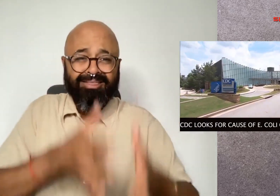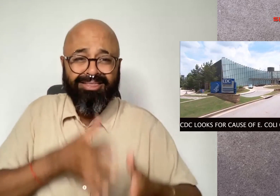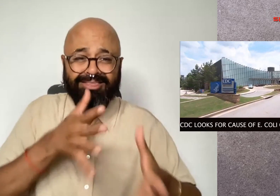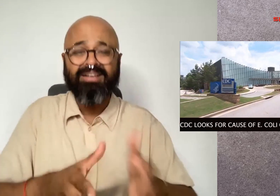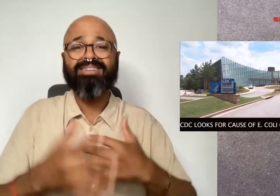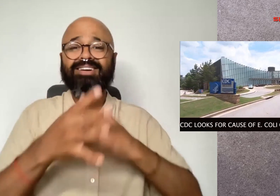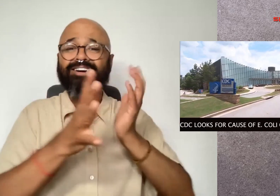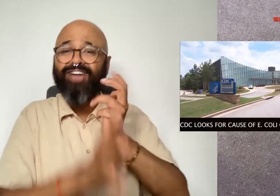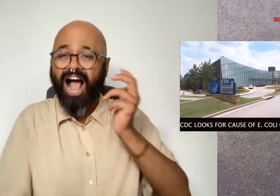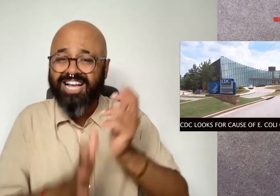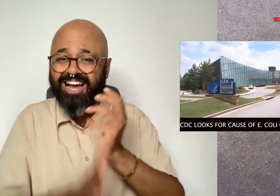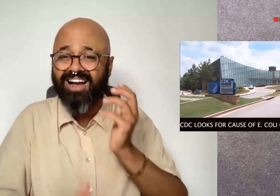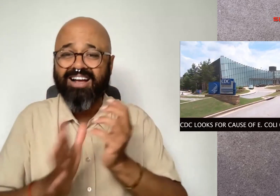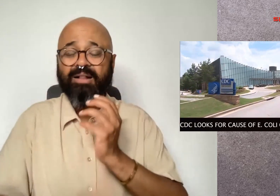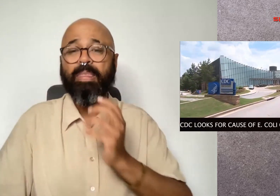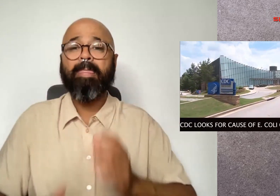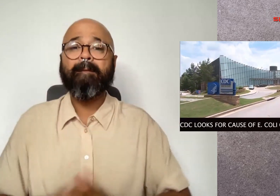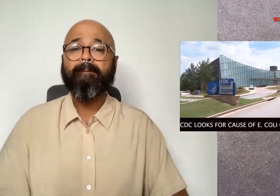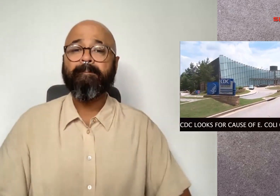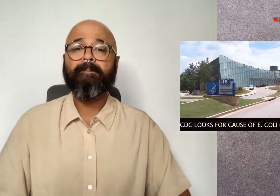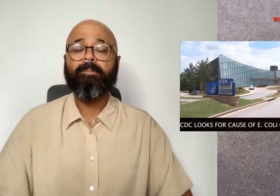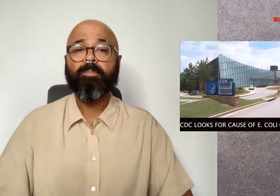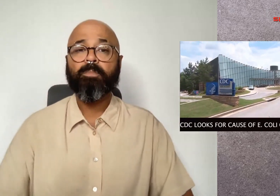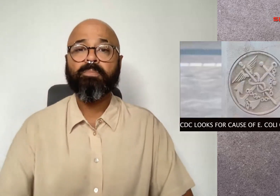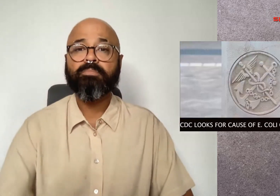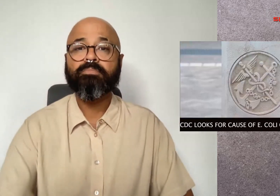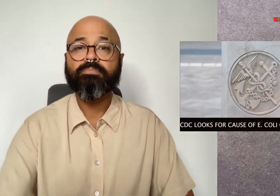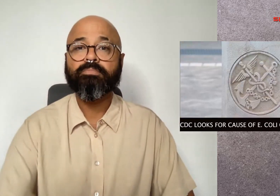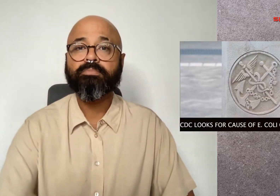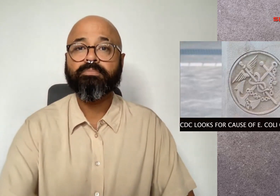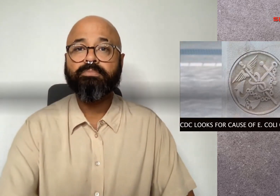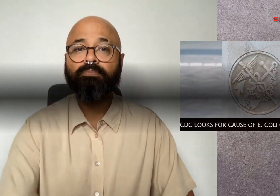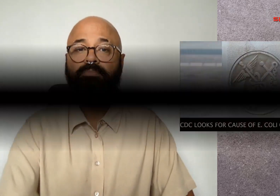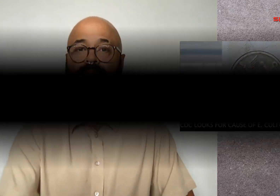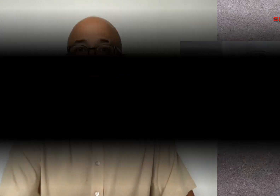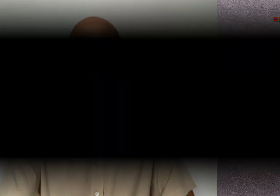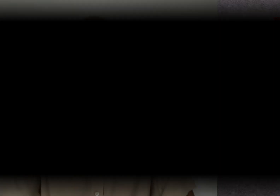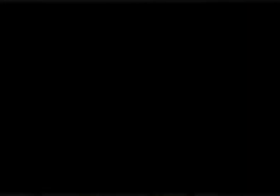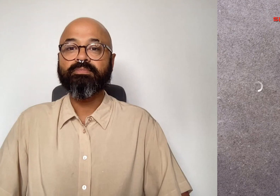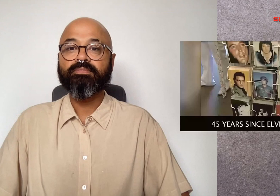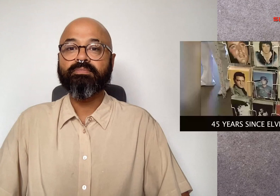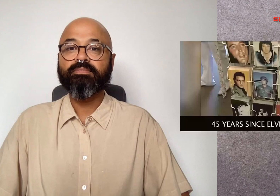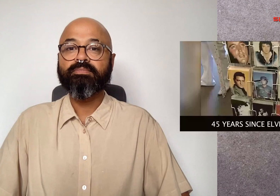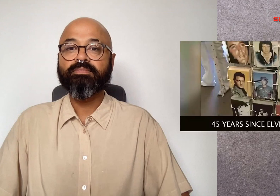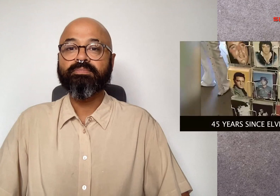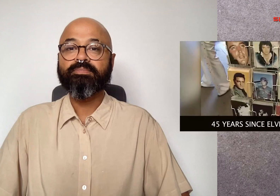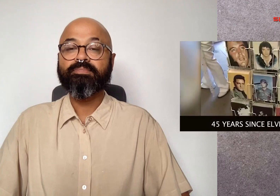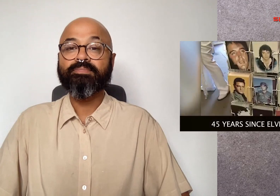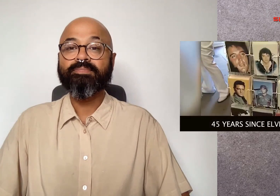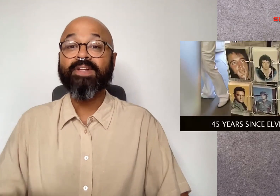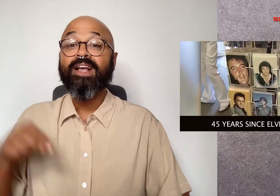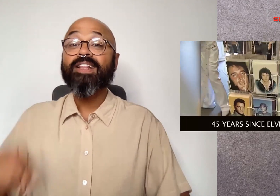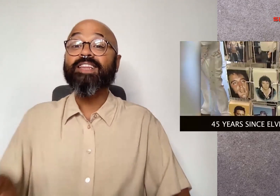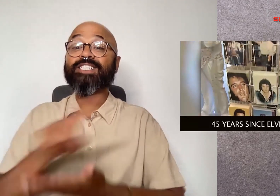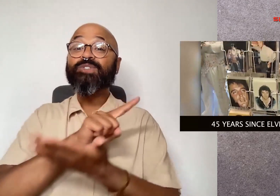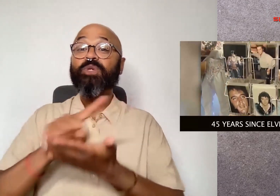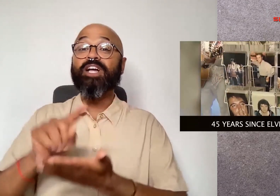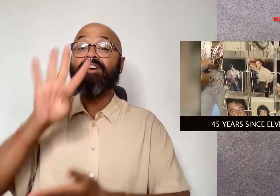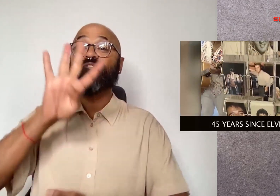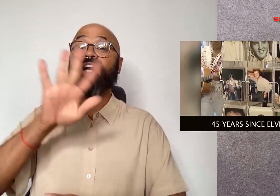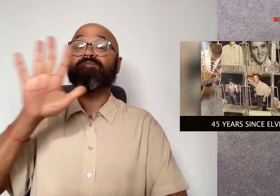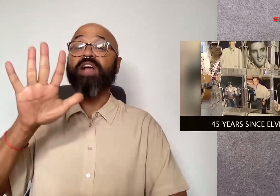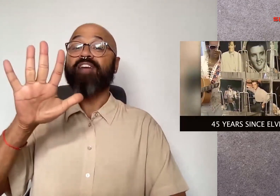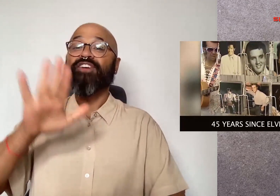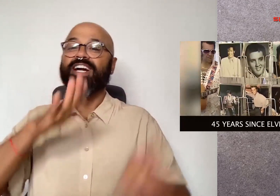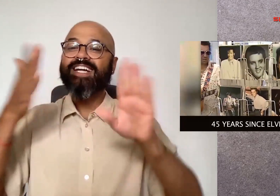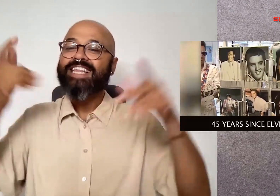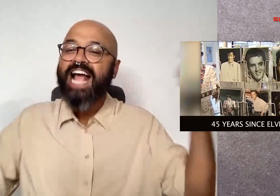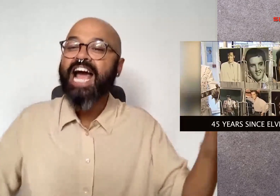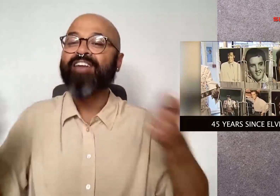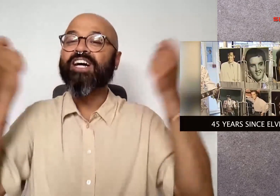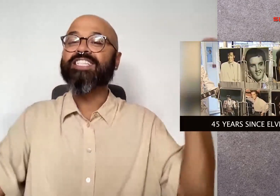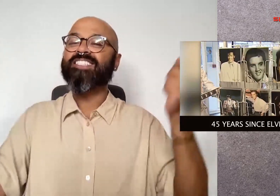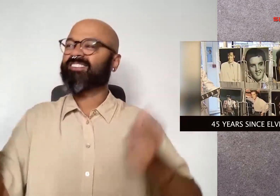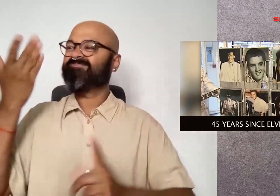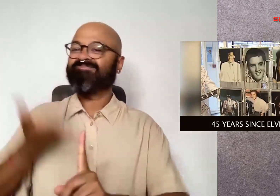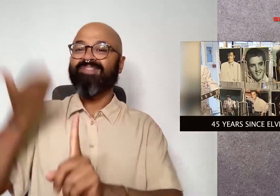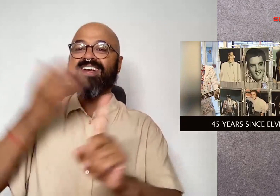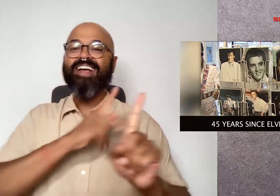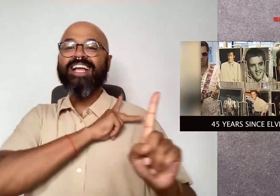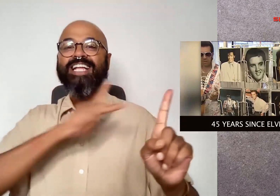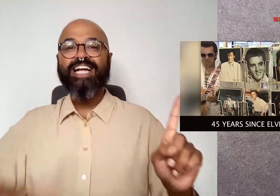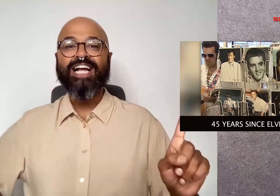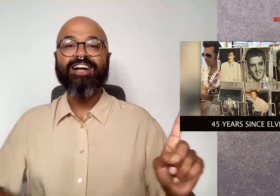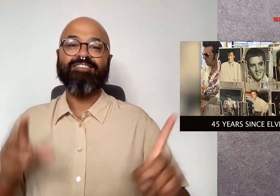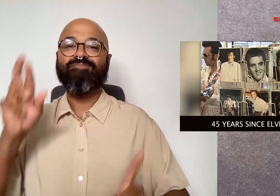diarrhea and vomiting this week marks the 45th anniversary of the